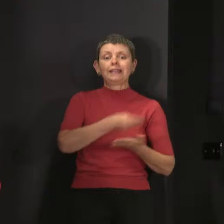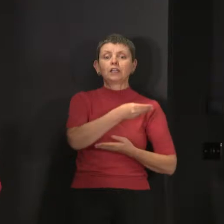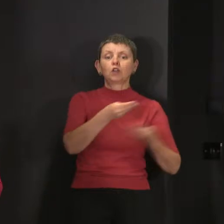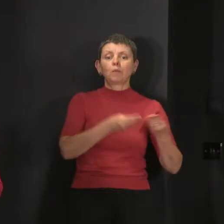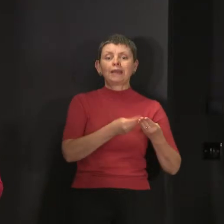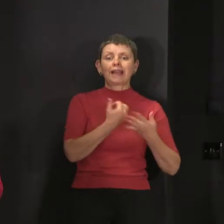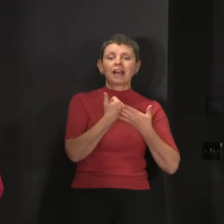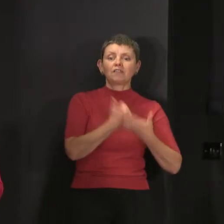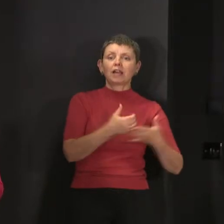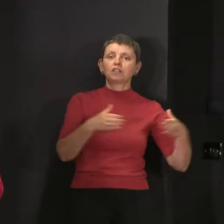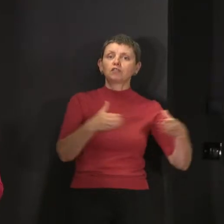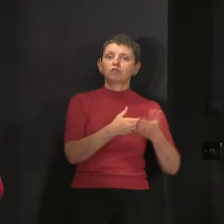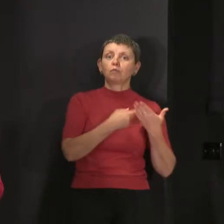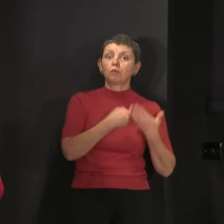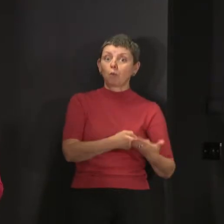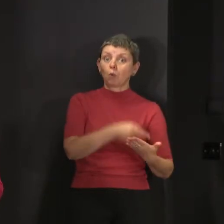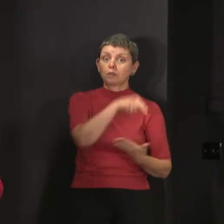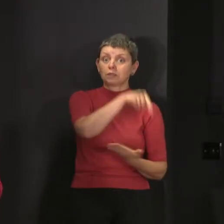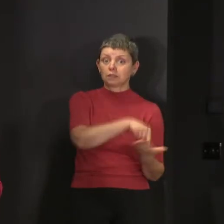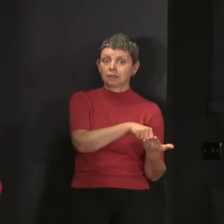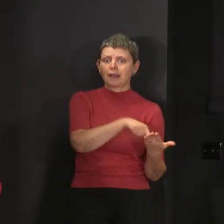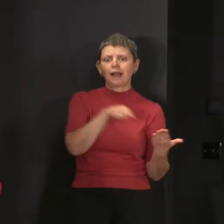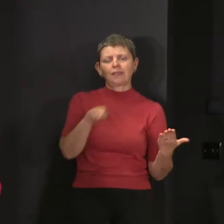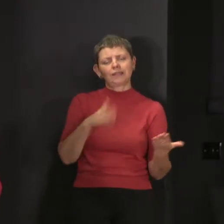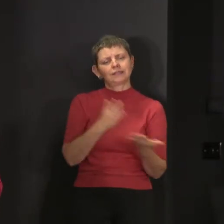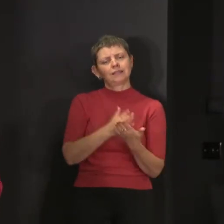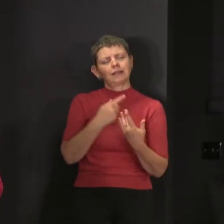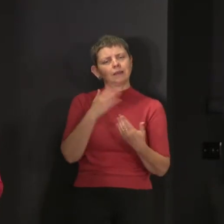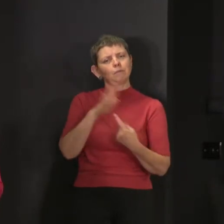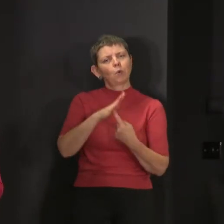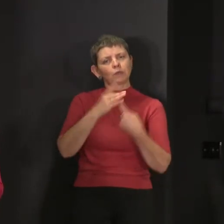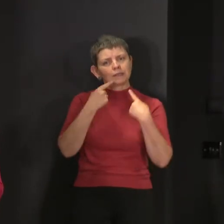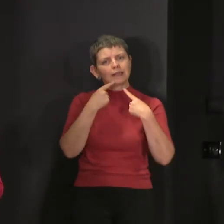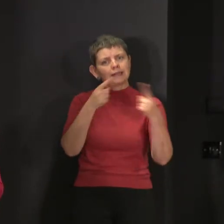is an important announcement today of our partnership with business to ensure we can